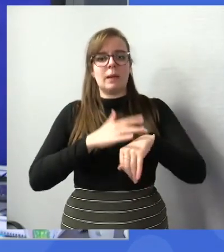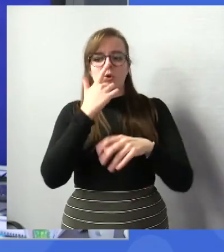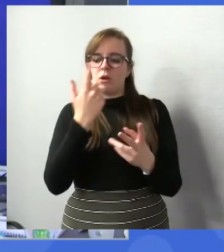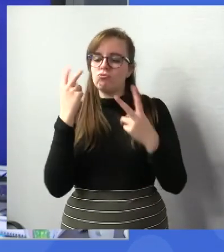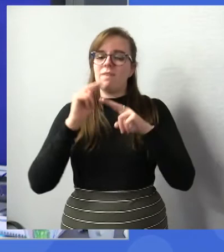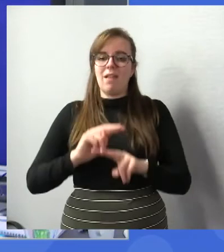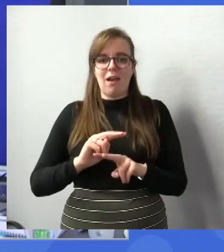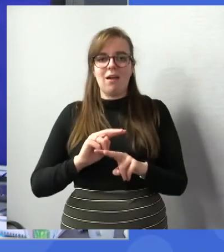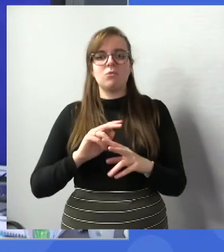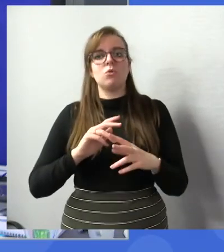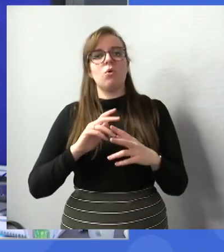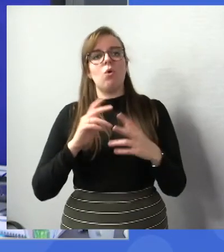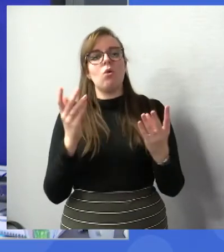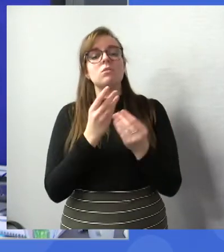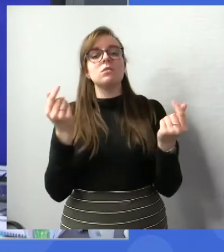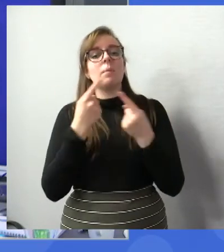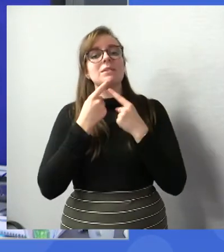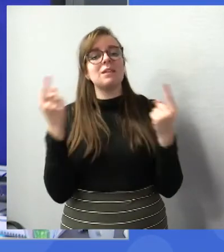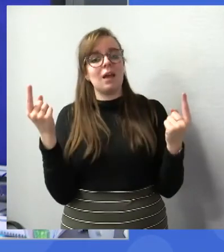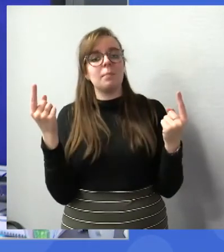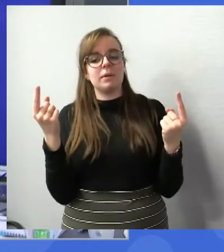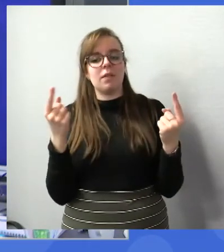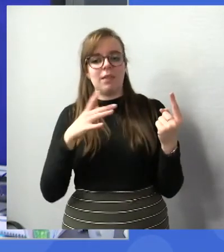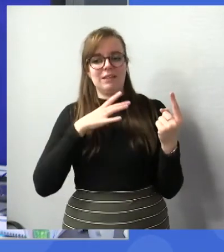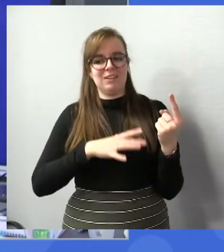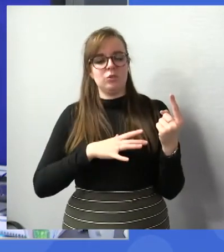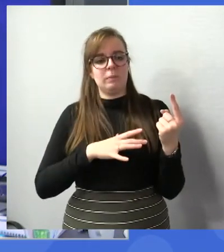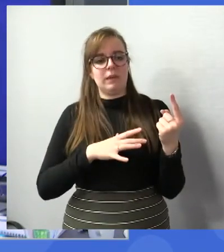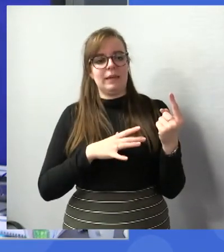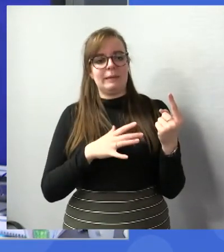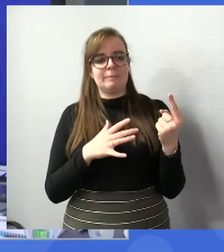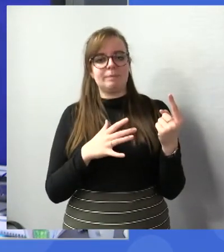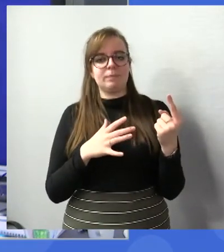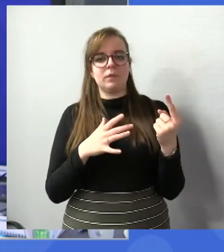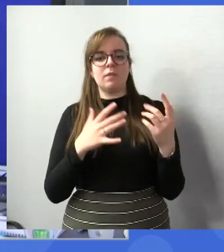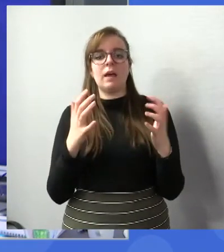some statements that need to be that the assembly members would like to discuss